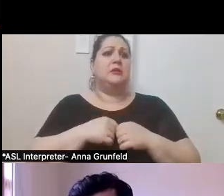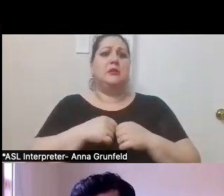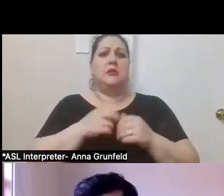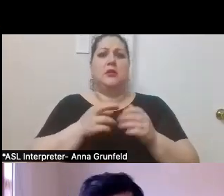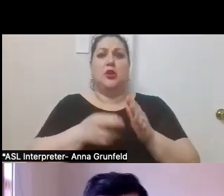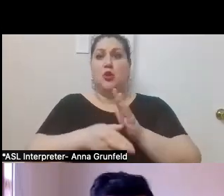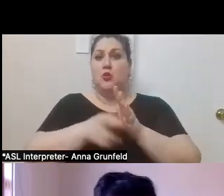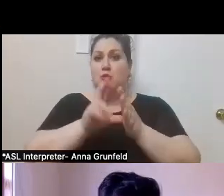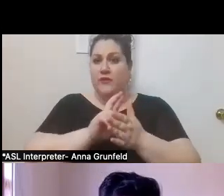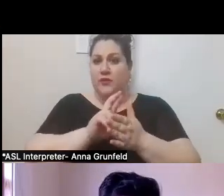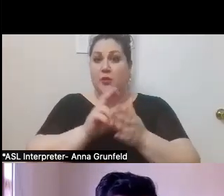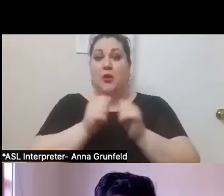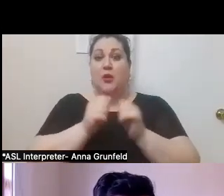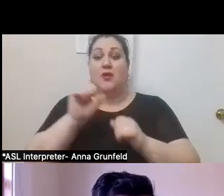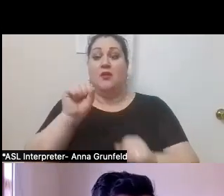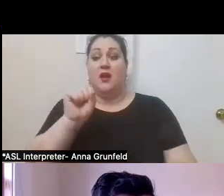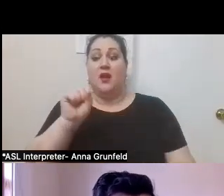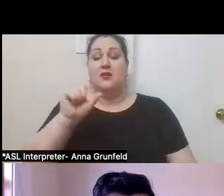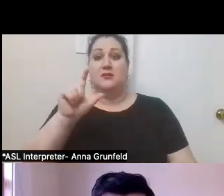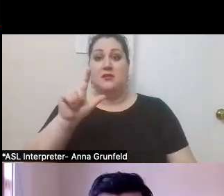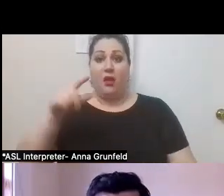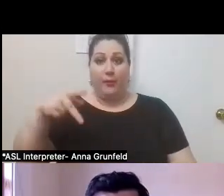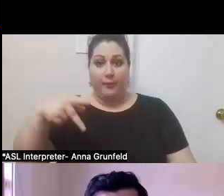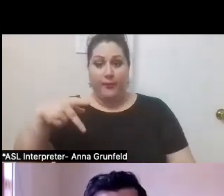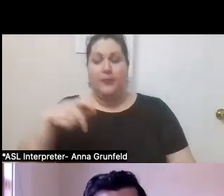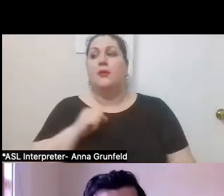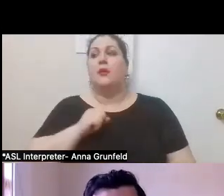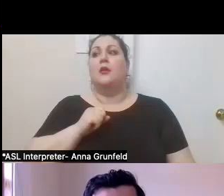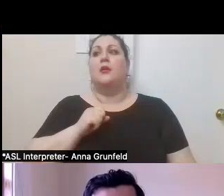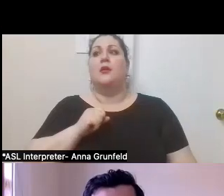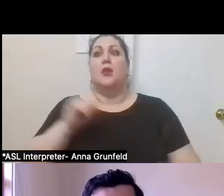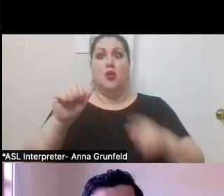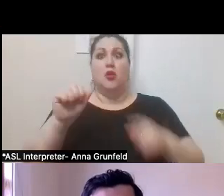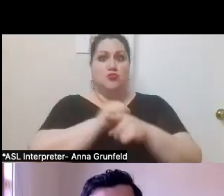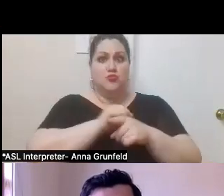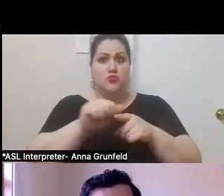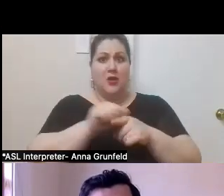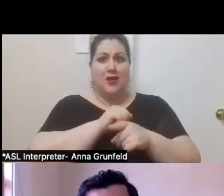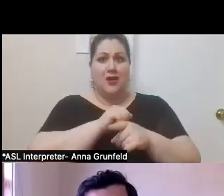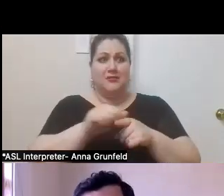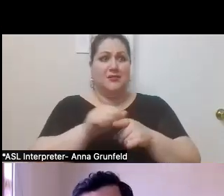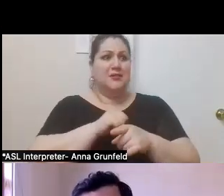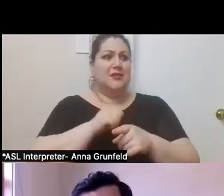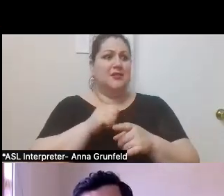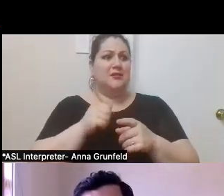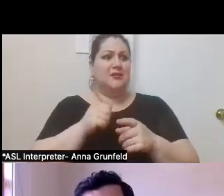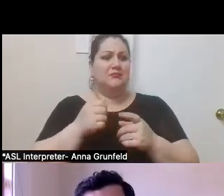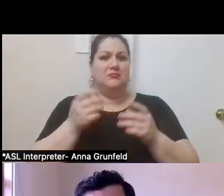I was practicing tasks like cooking tacos that we have, slowly taking buses.